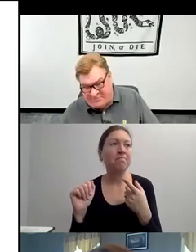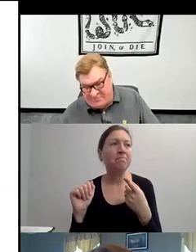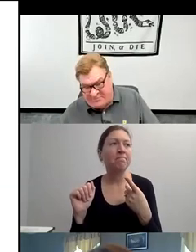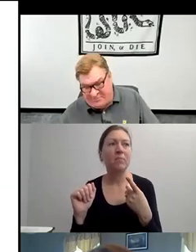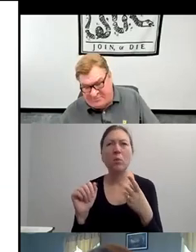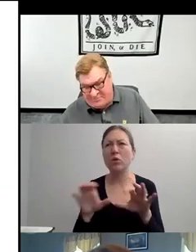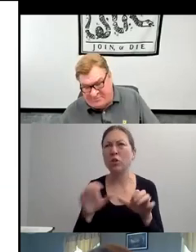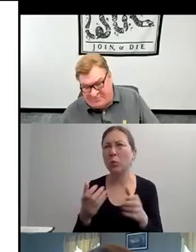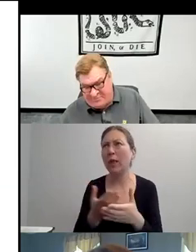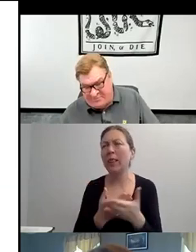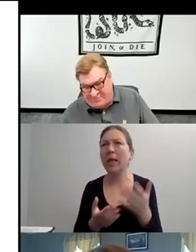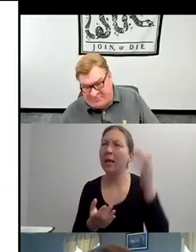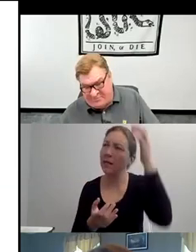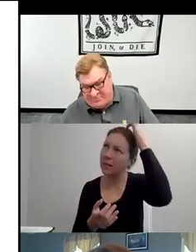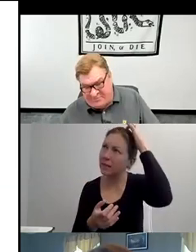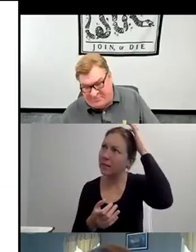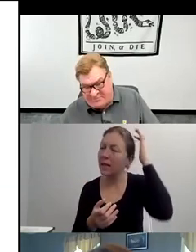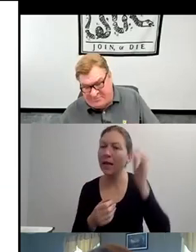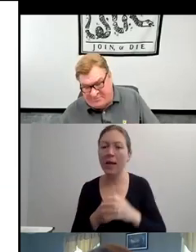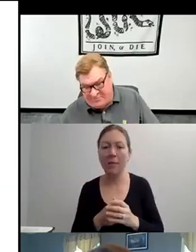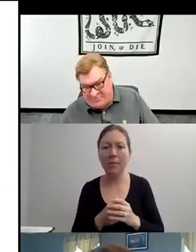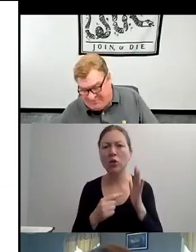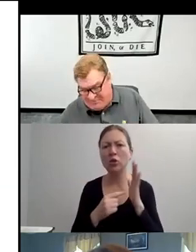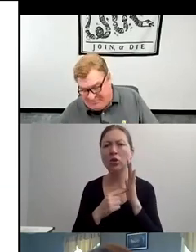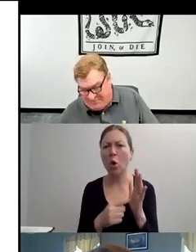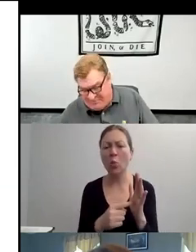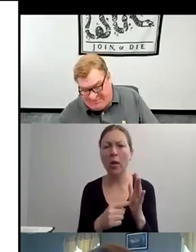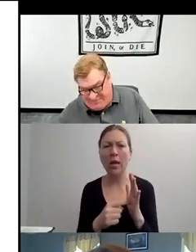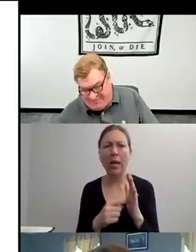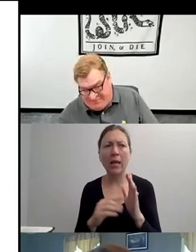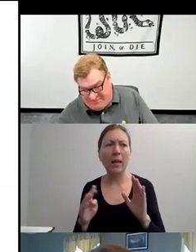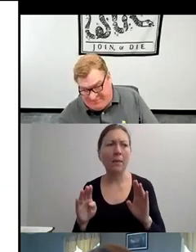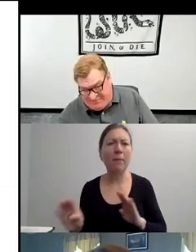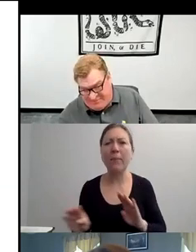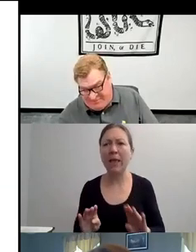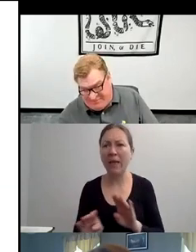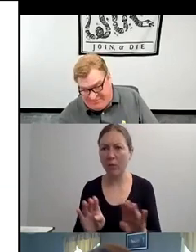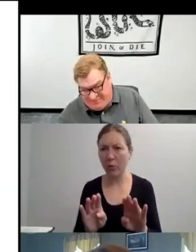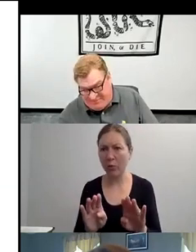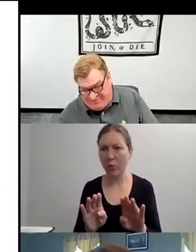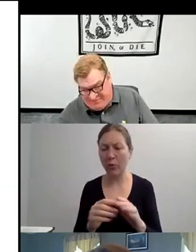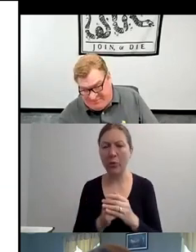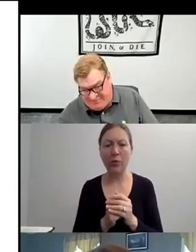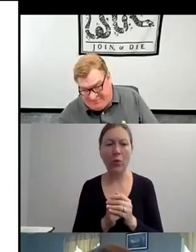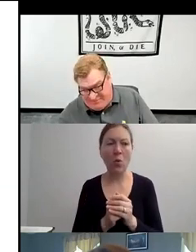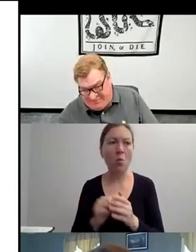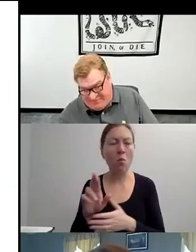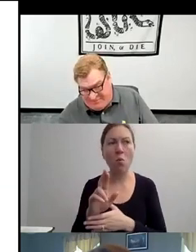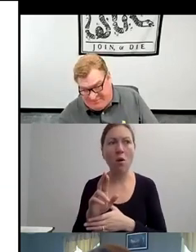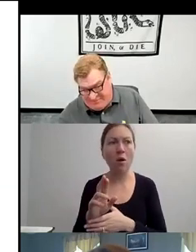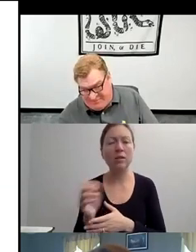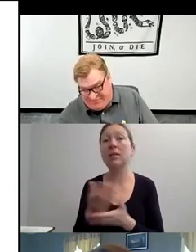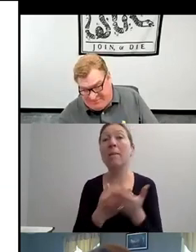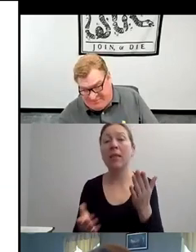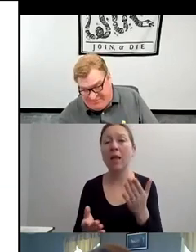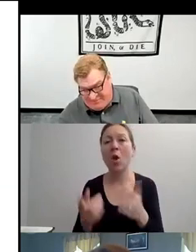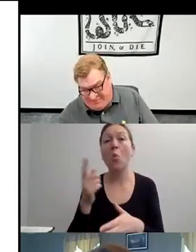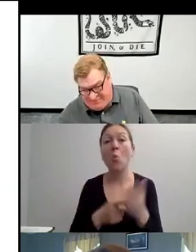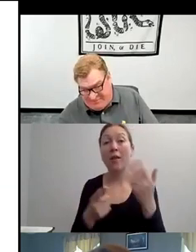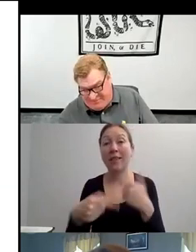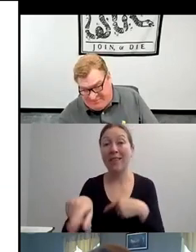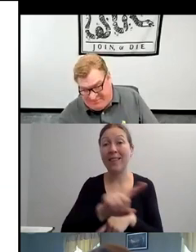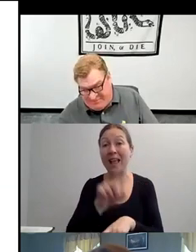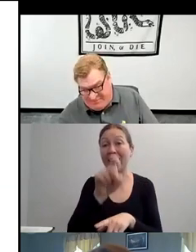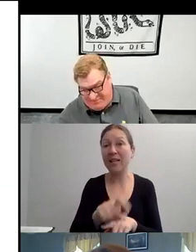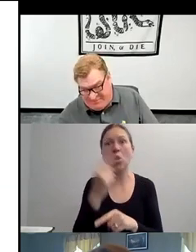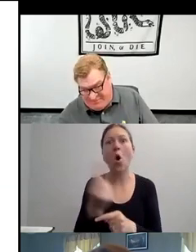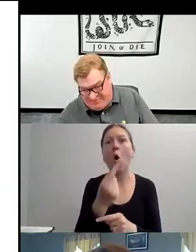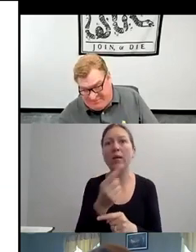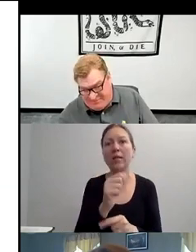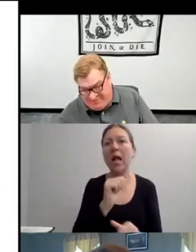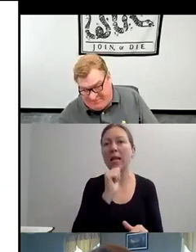DO YOU GUYS KNOW THAT THERE WERE 19 NON-DISABLED ACTORS THAT RECEIVED ACADEMY AWARD NOMINATIONS